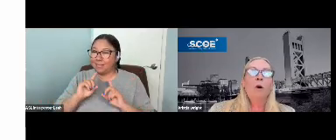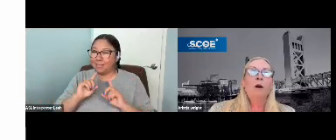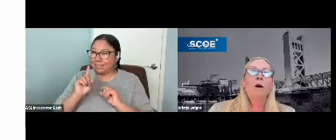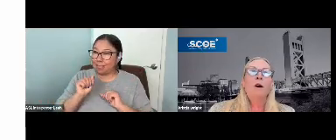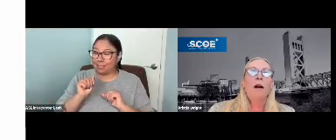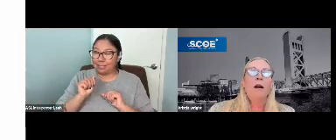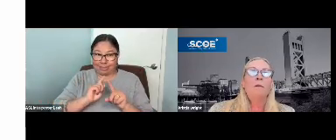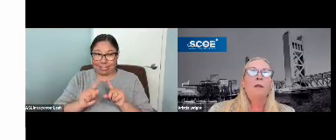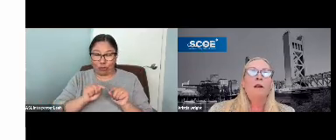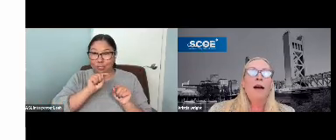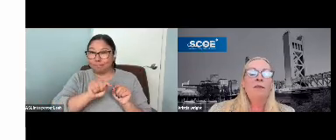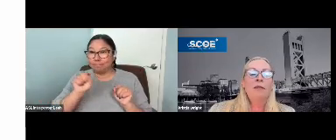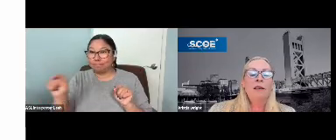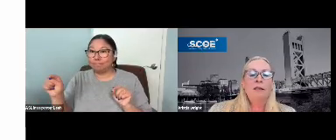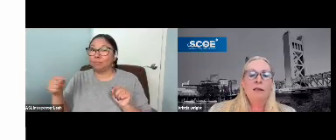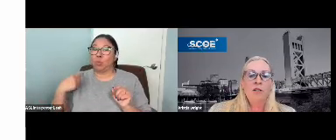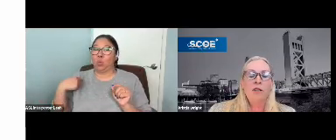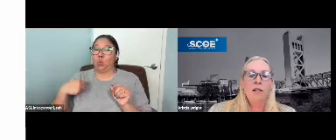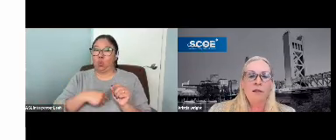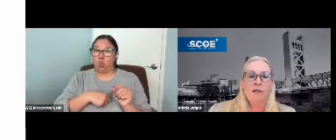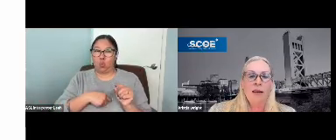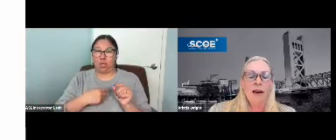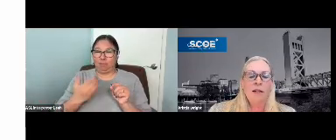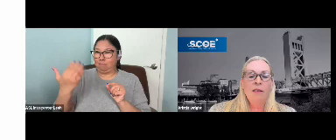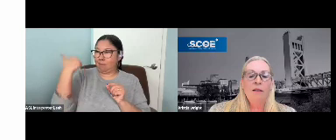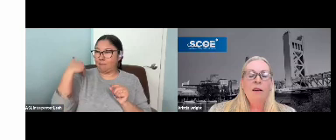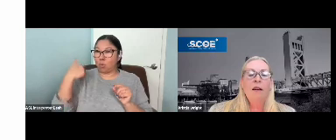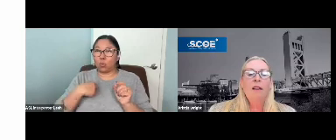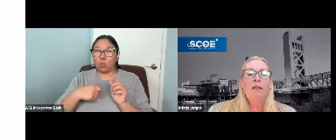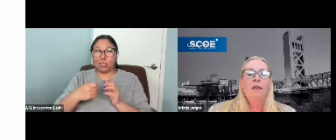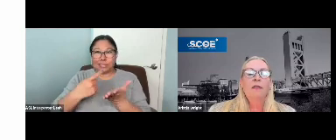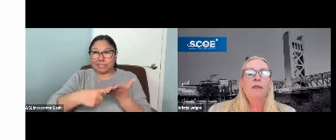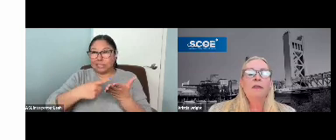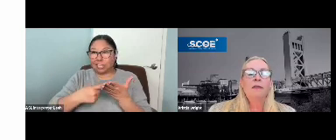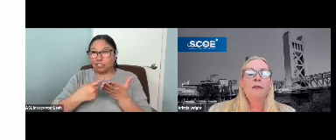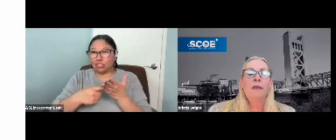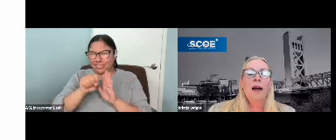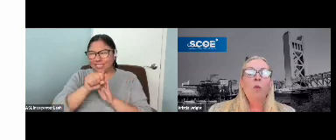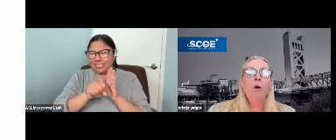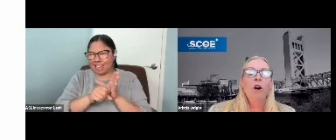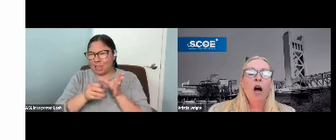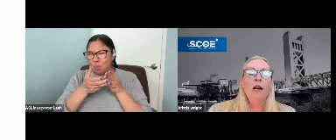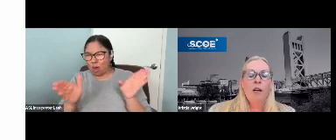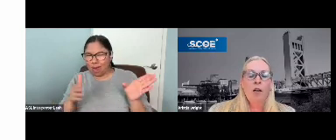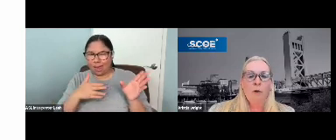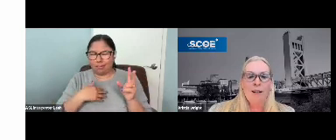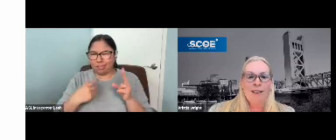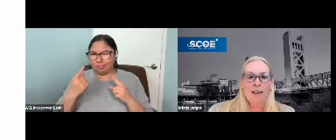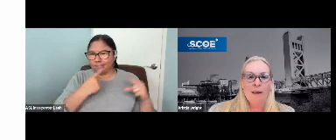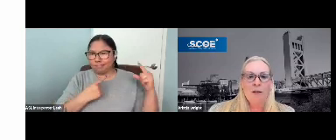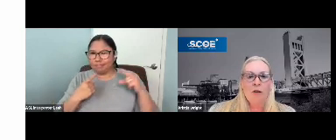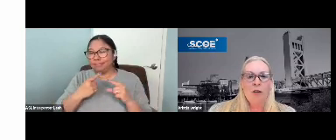we were um having these discussions as a state that were not included in this